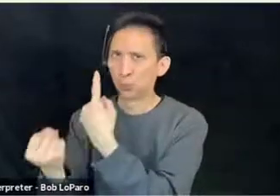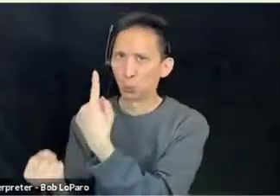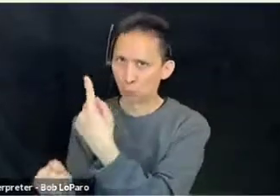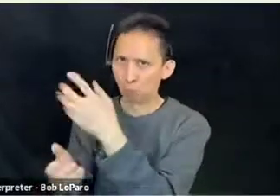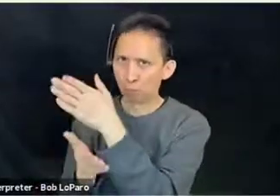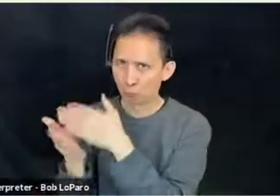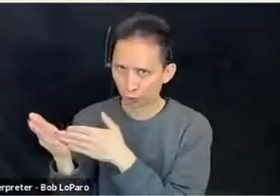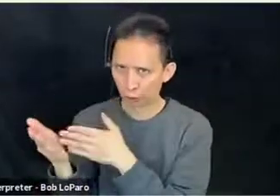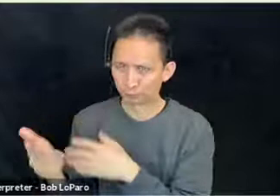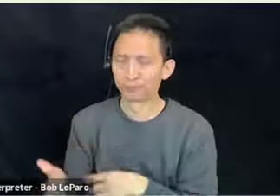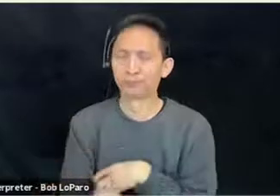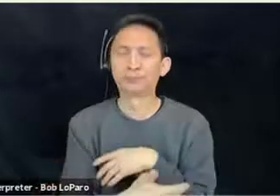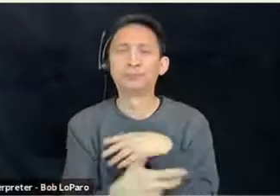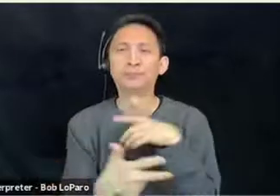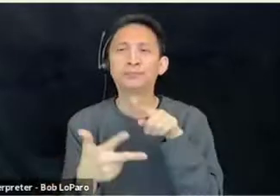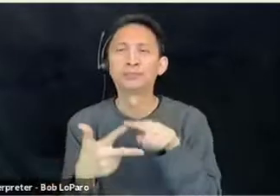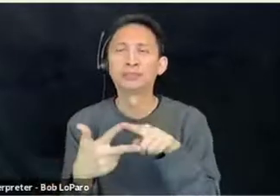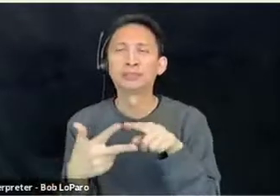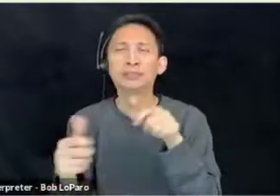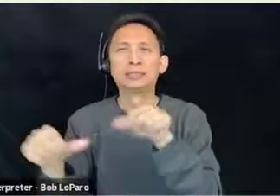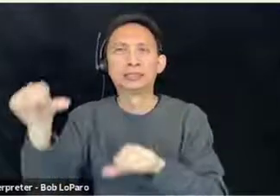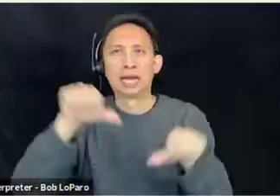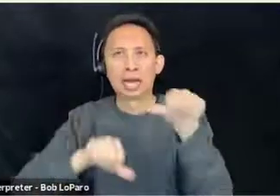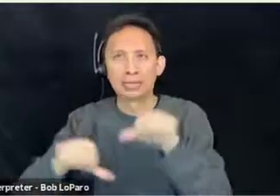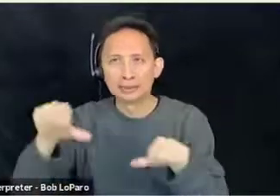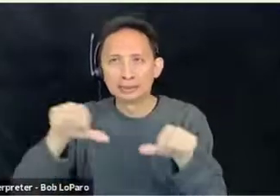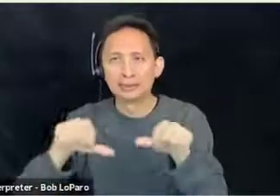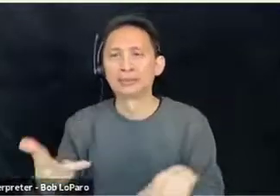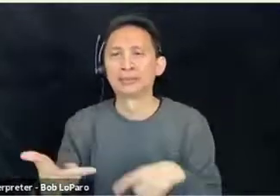scientific initiatives, and then family support initiatives.